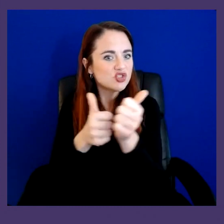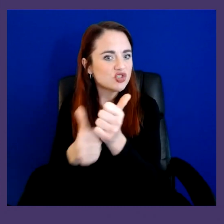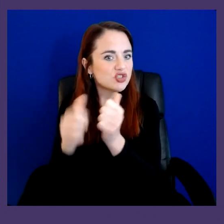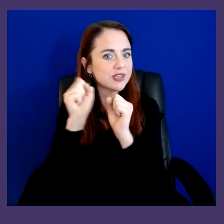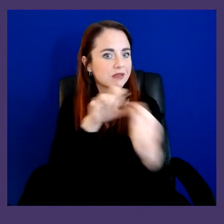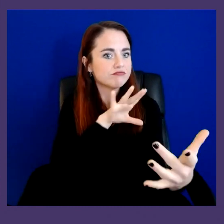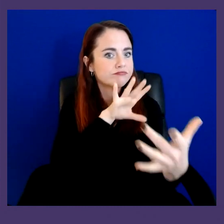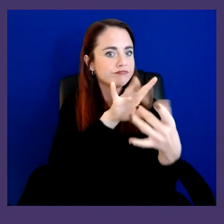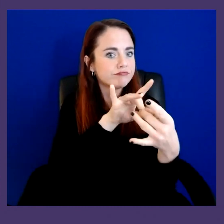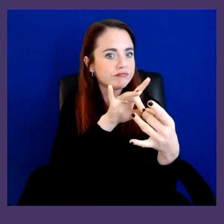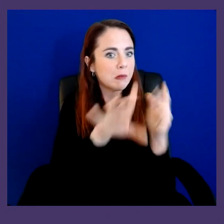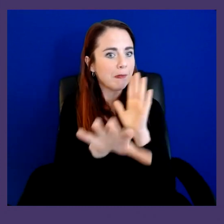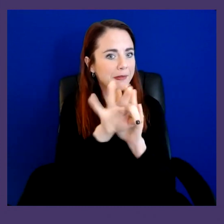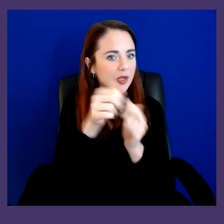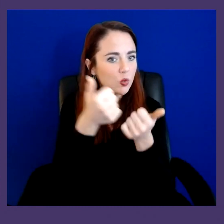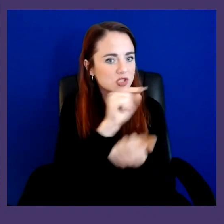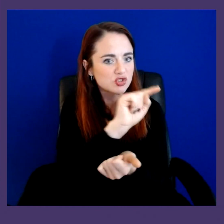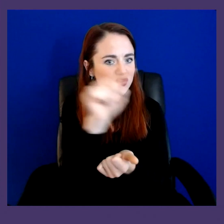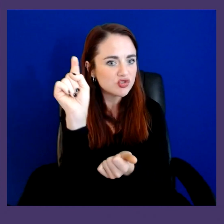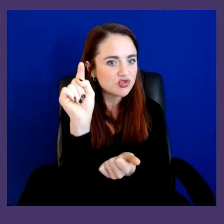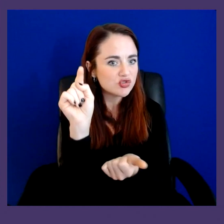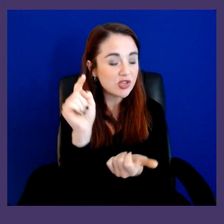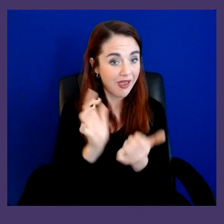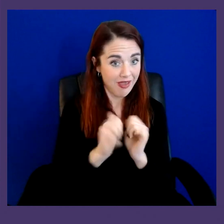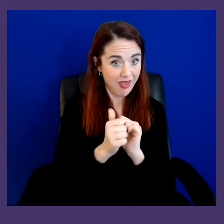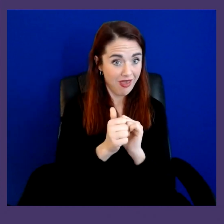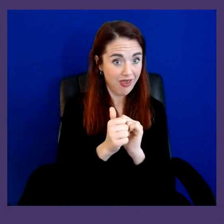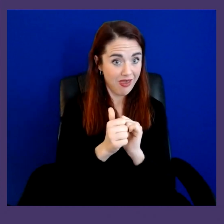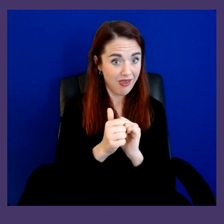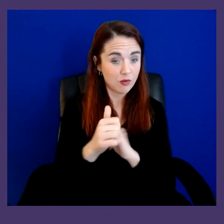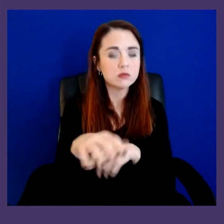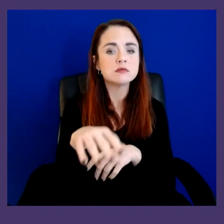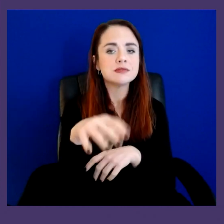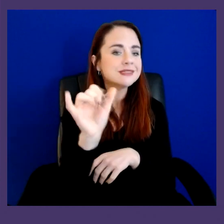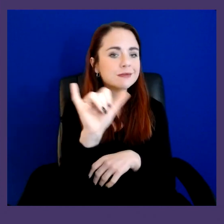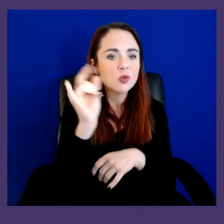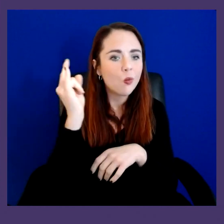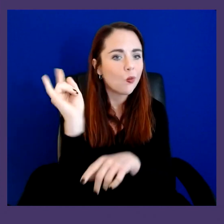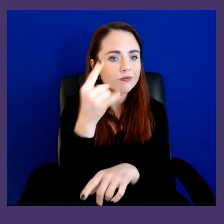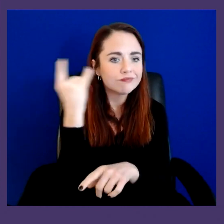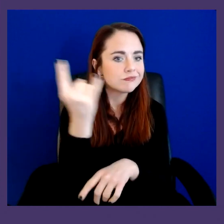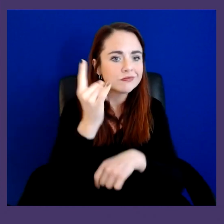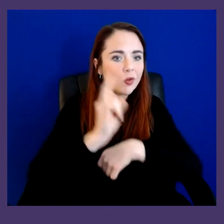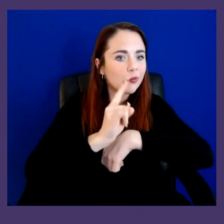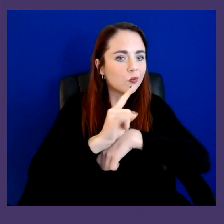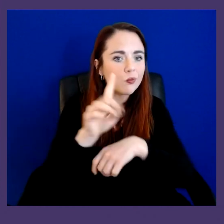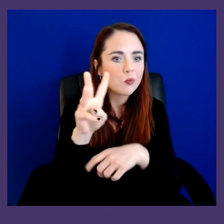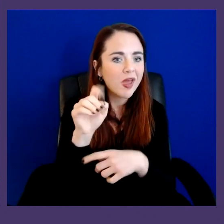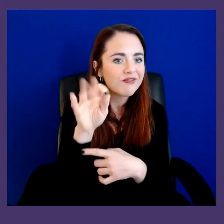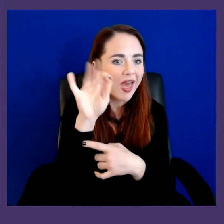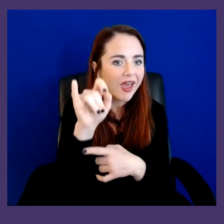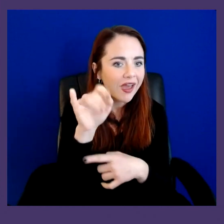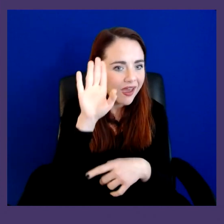And the way this will work is like we do WiFi today. You go someplace and you get